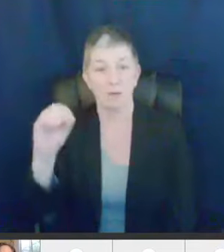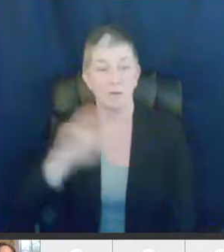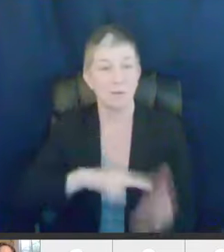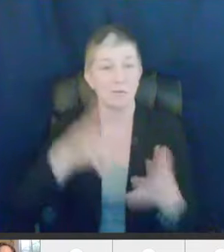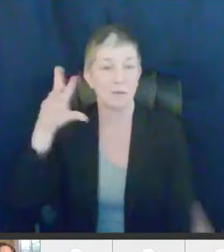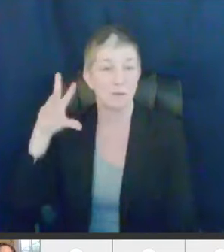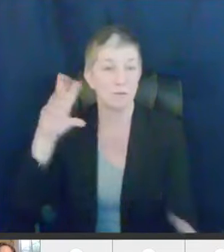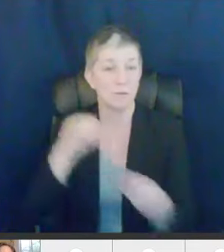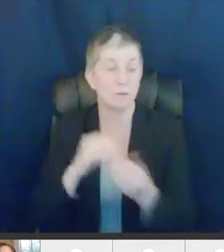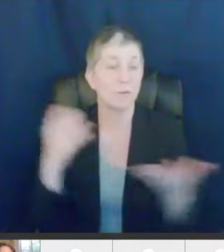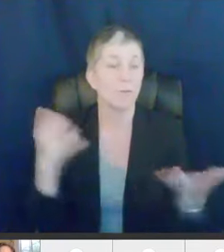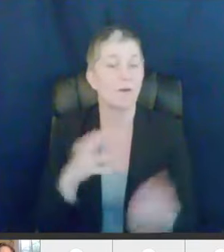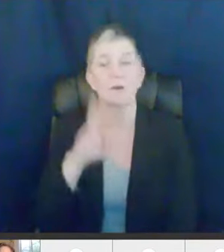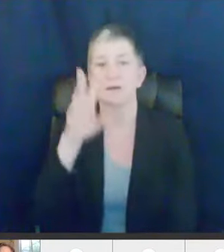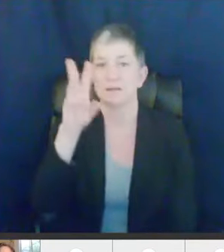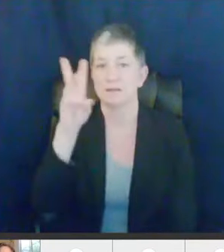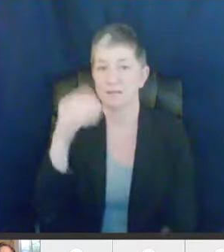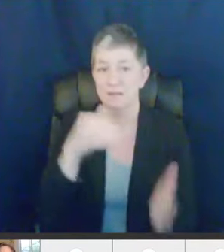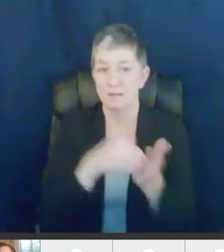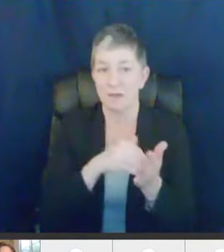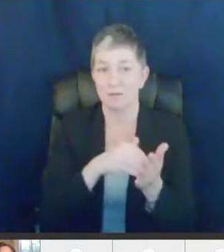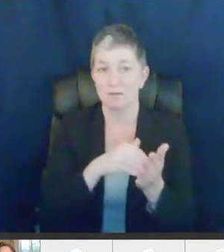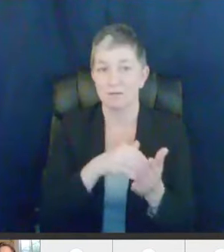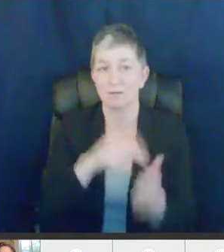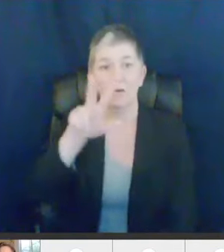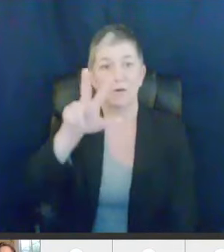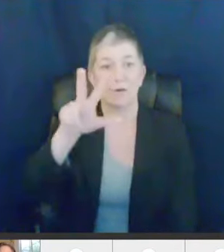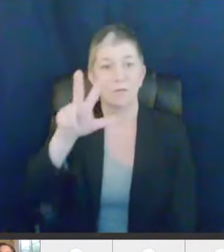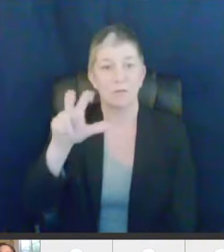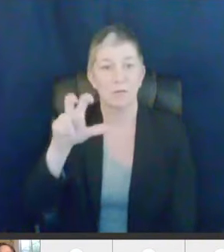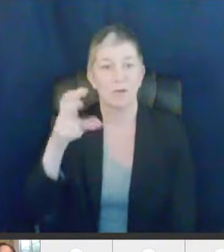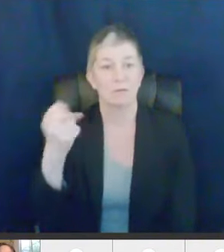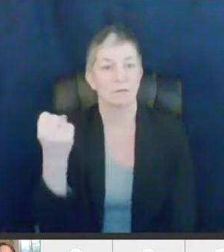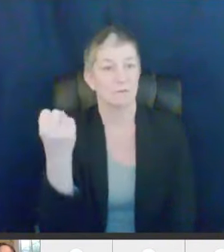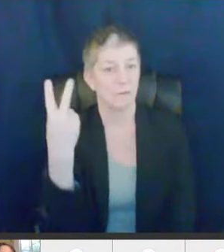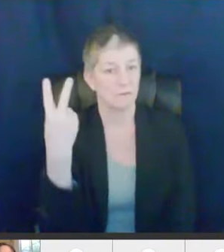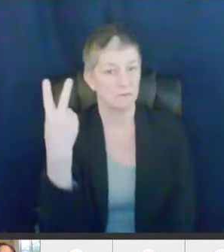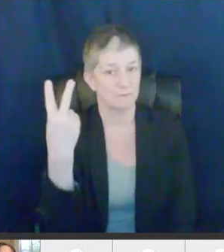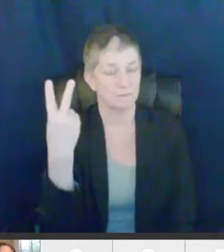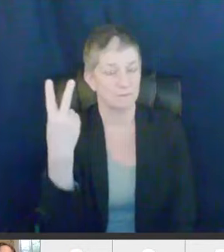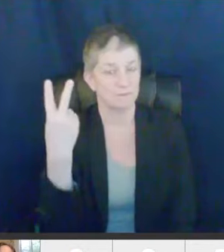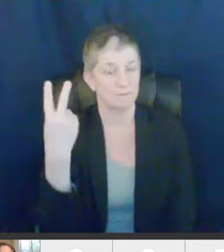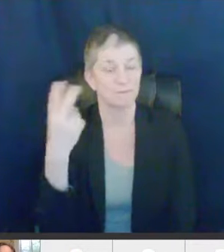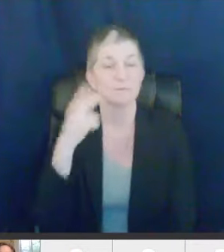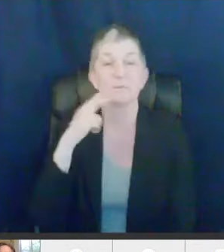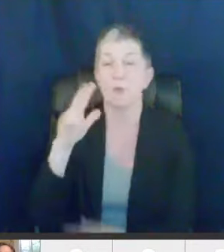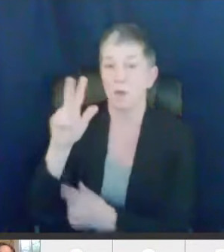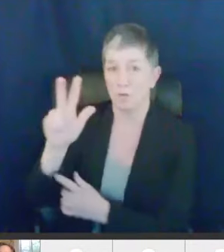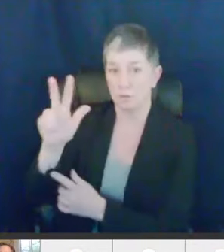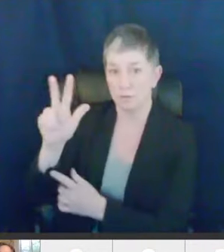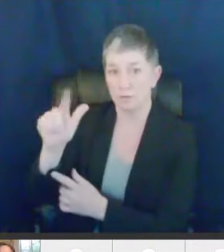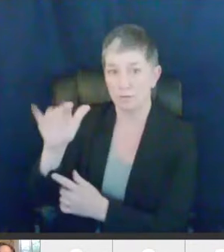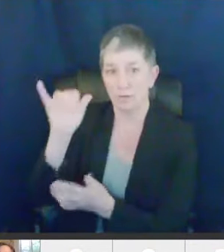thousand three hundred and twelve twenty three of which are from long term care